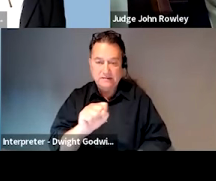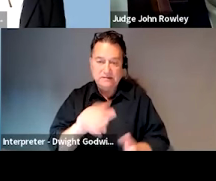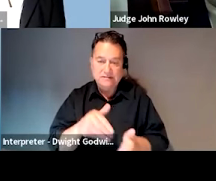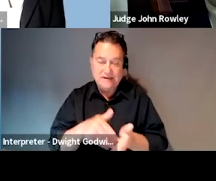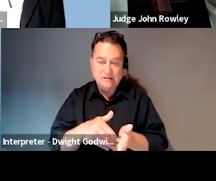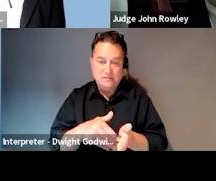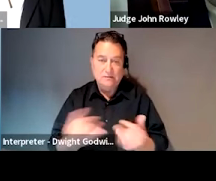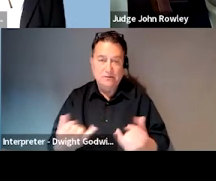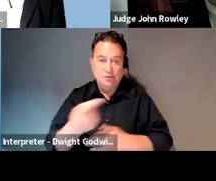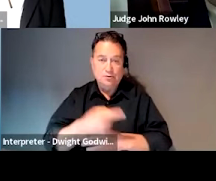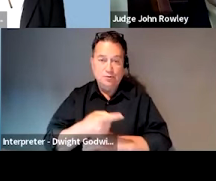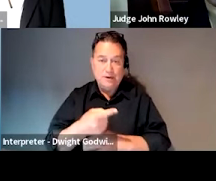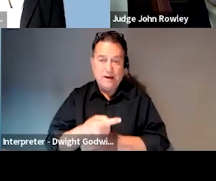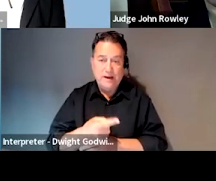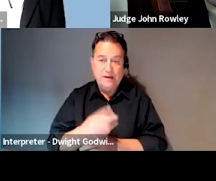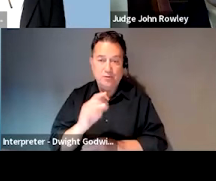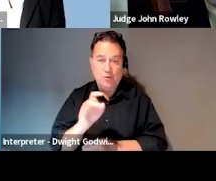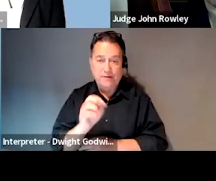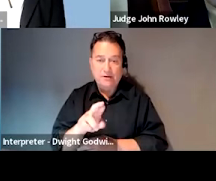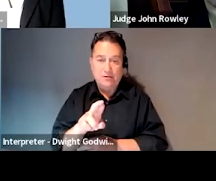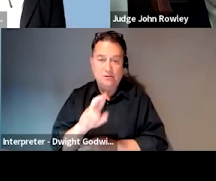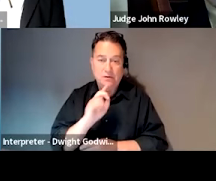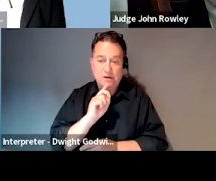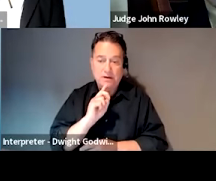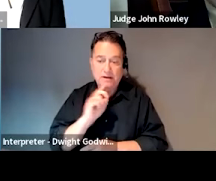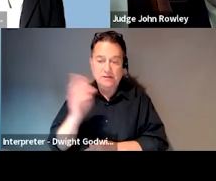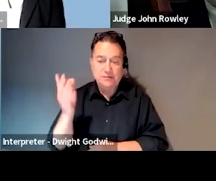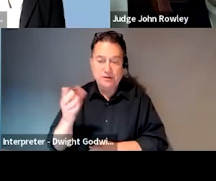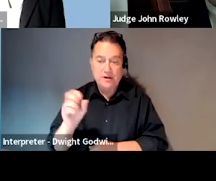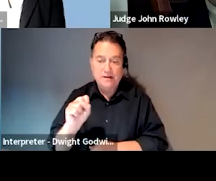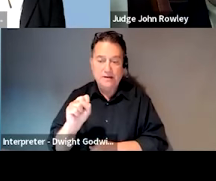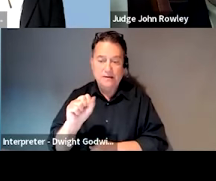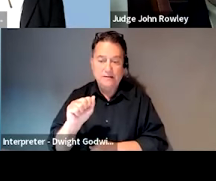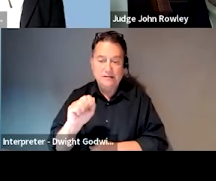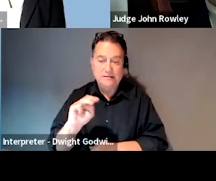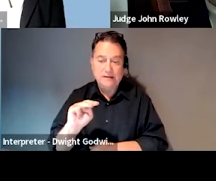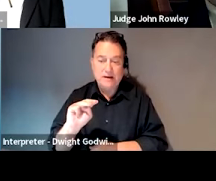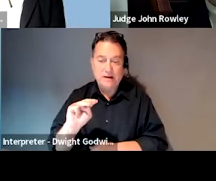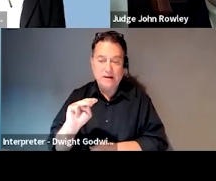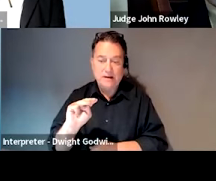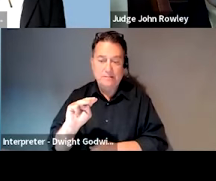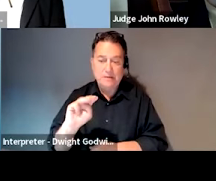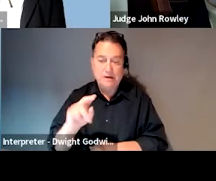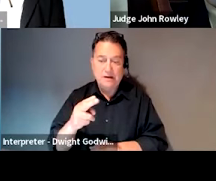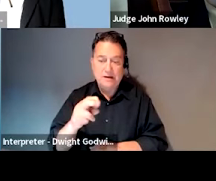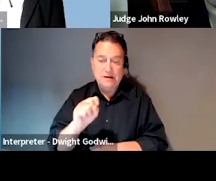Today's webinar is presented by SAMHSA's GAINS Center with the support of SAMHSA, which is the Substance Abuse